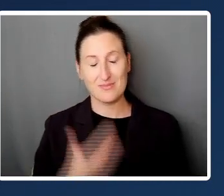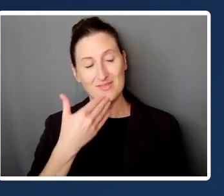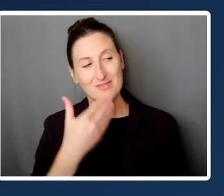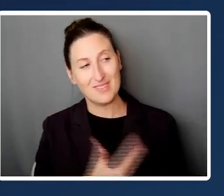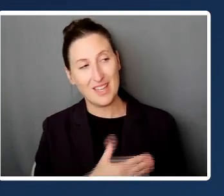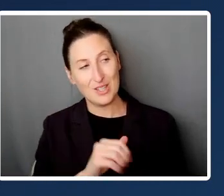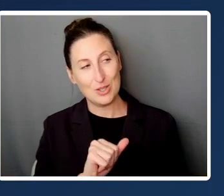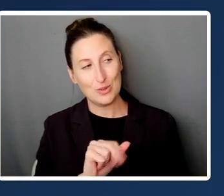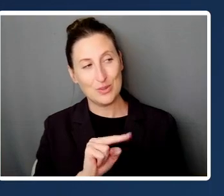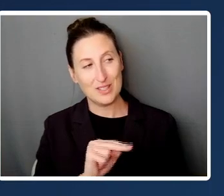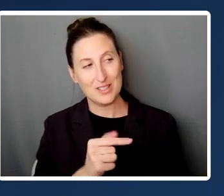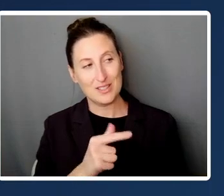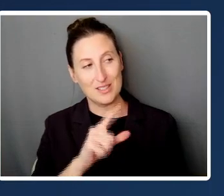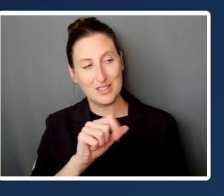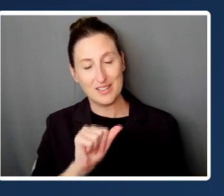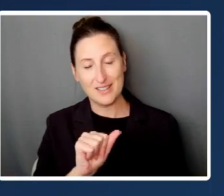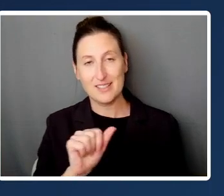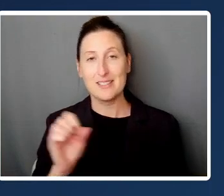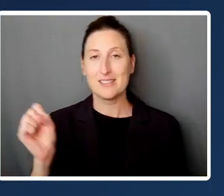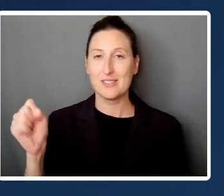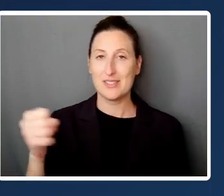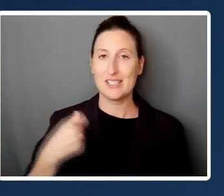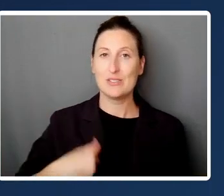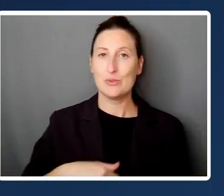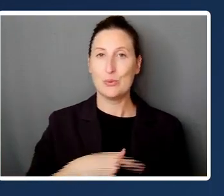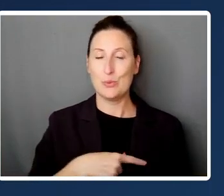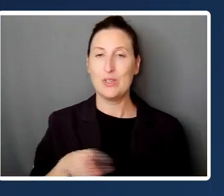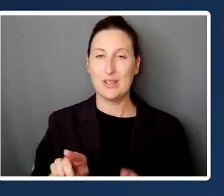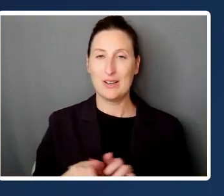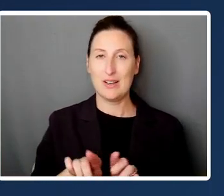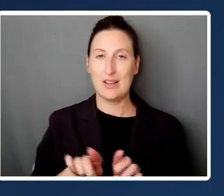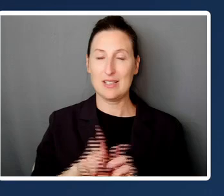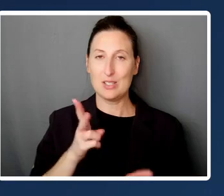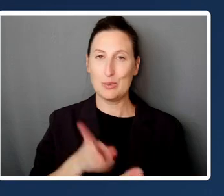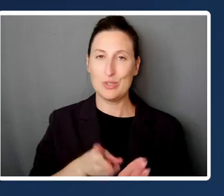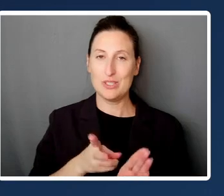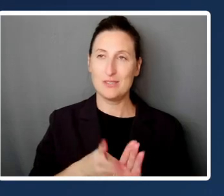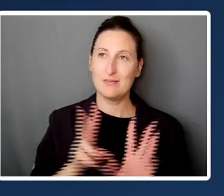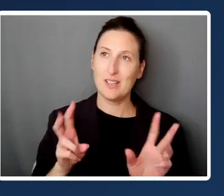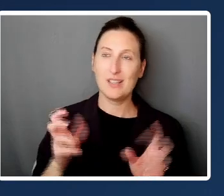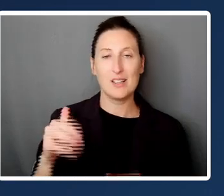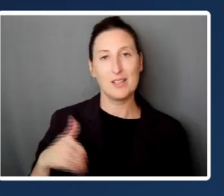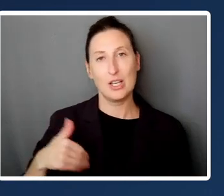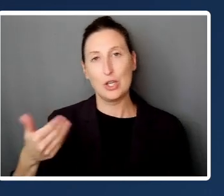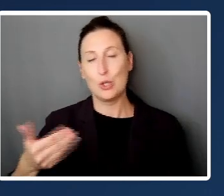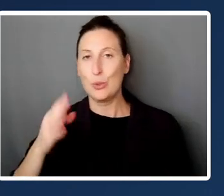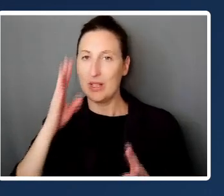yeah, we also participated in a Youth in Innovation -- or YIRA, Youth Innovation in